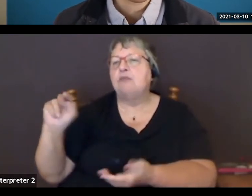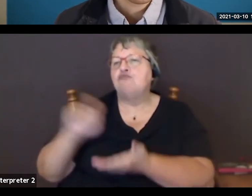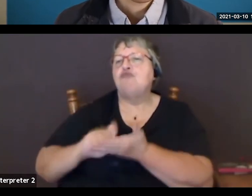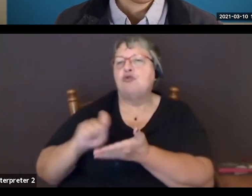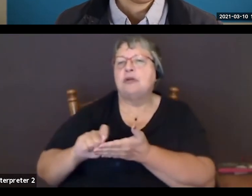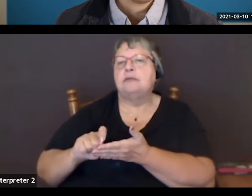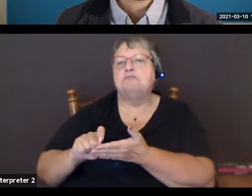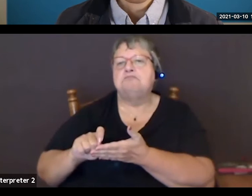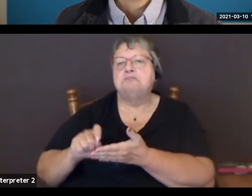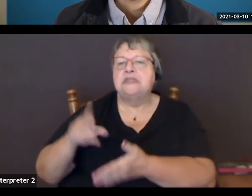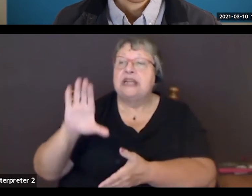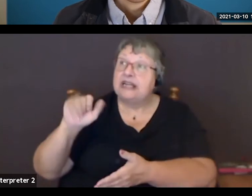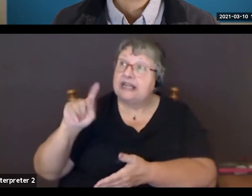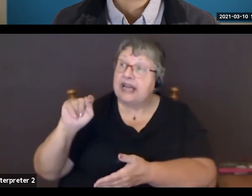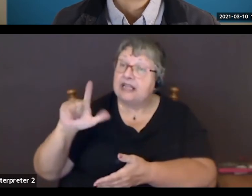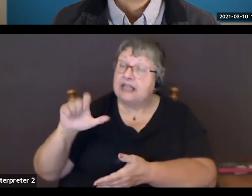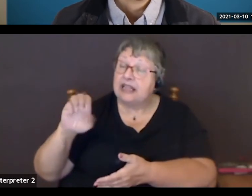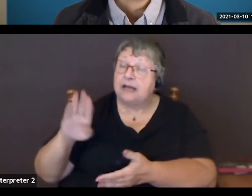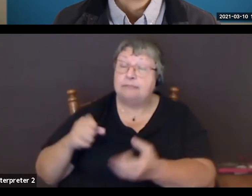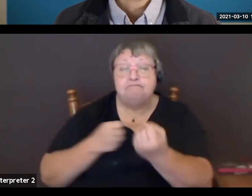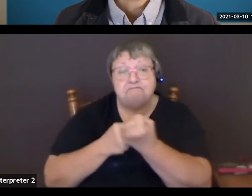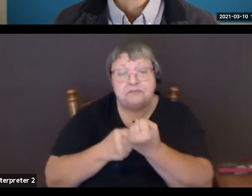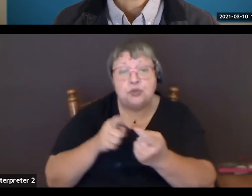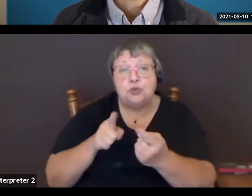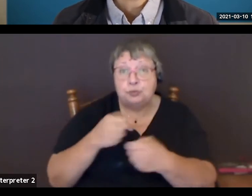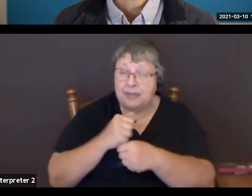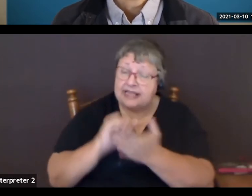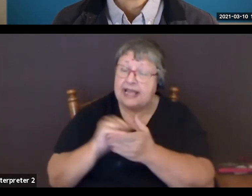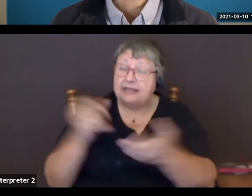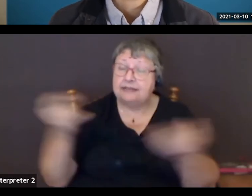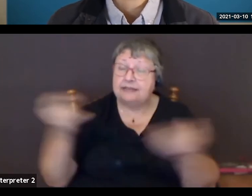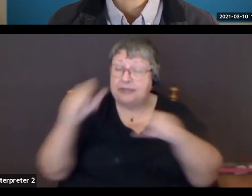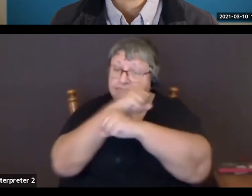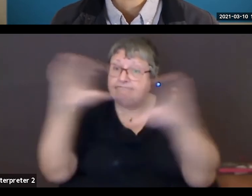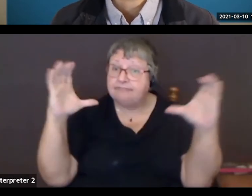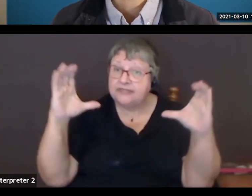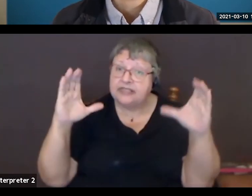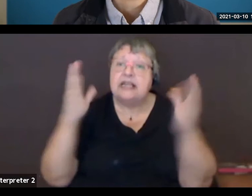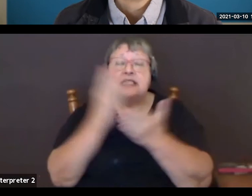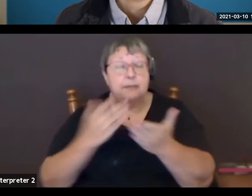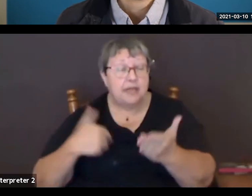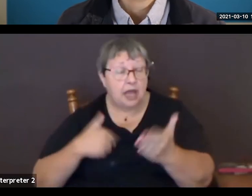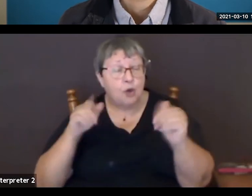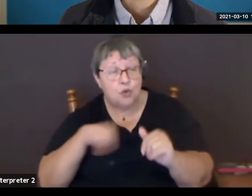We're growing, and this is something that I hope you can do in your own work as well.